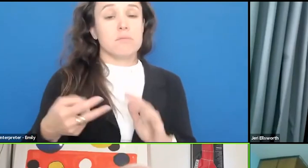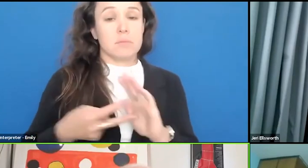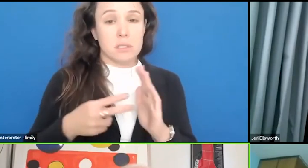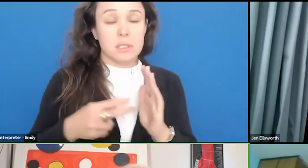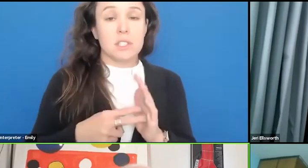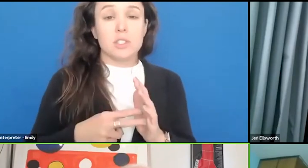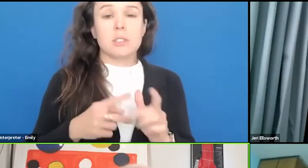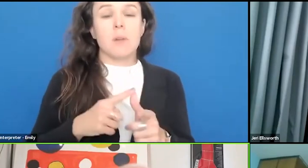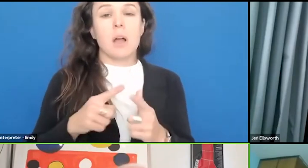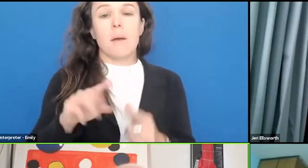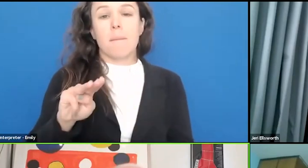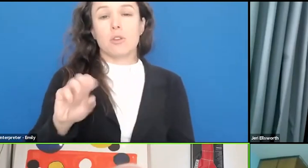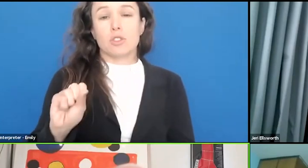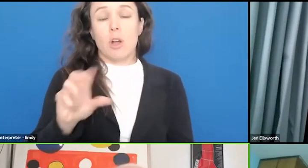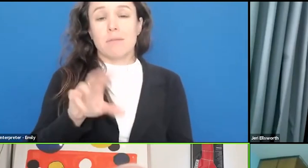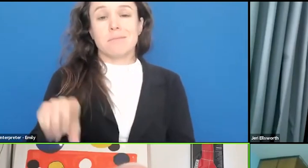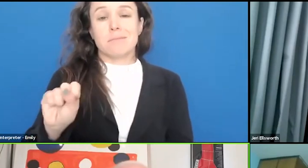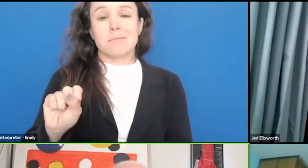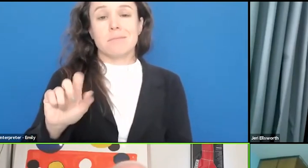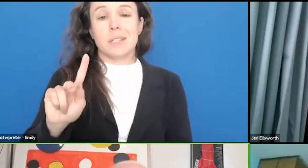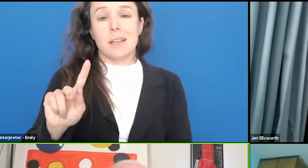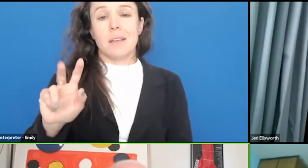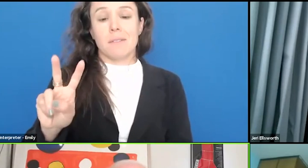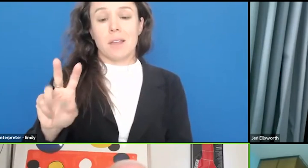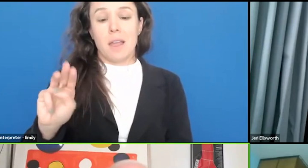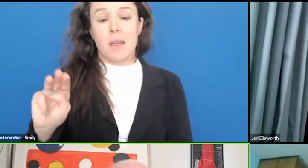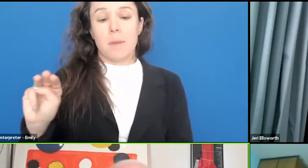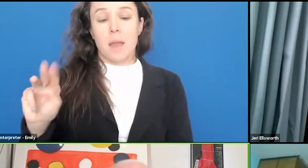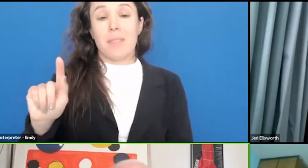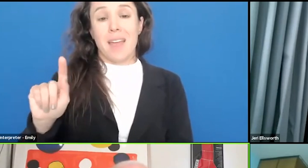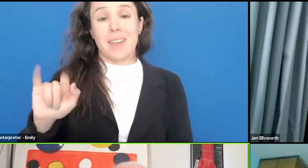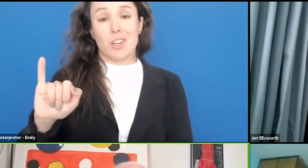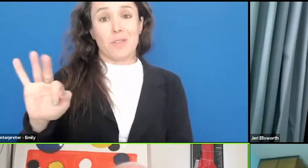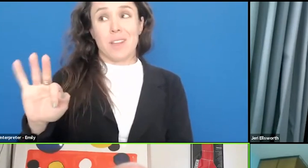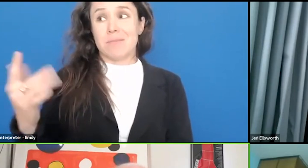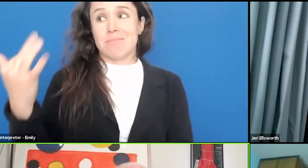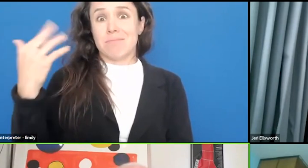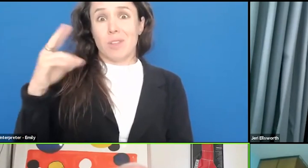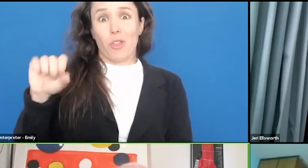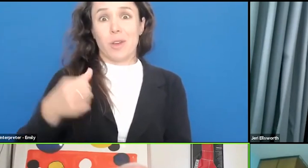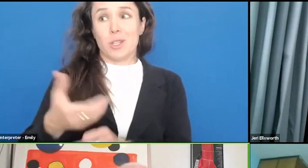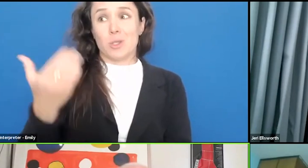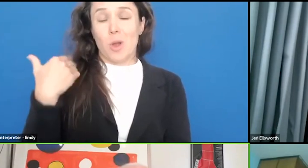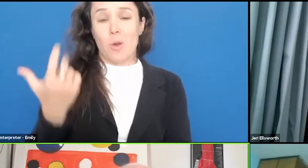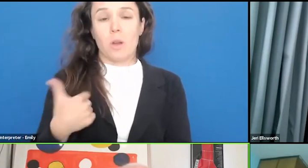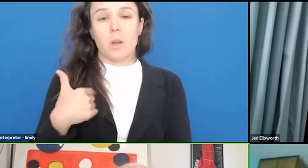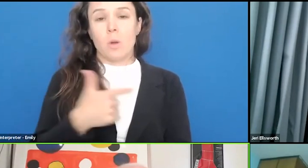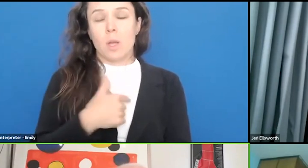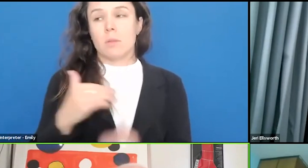the KVM interface set interface back design back 30 years. So we stayed stagnant in this